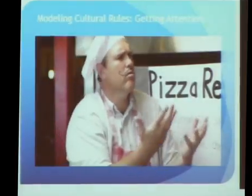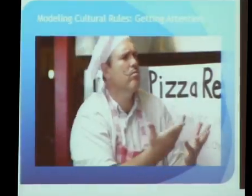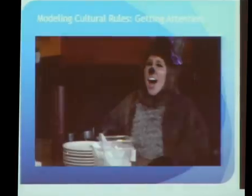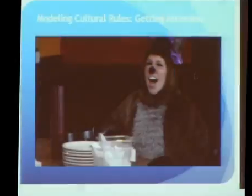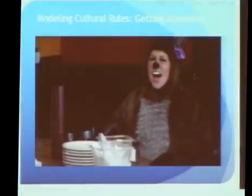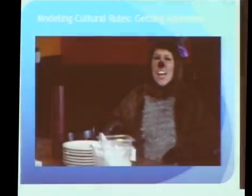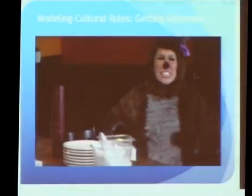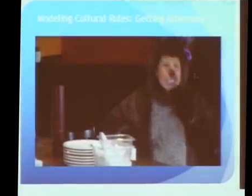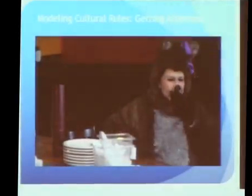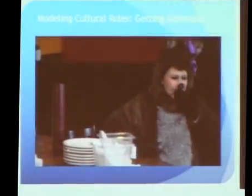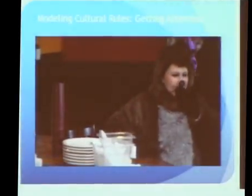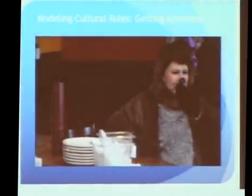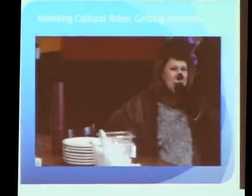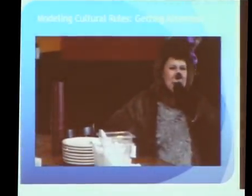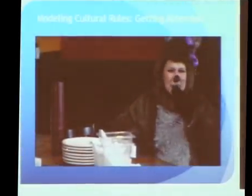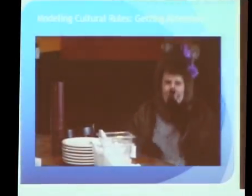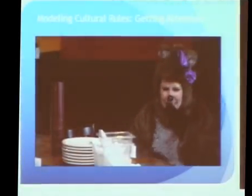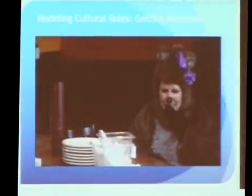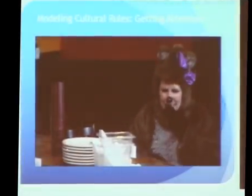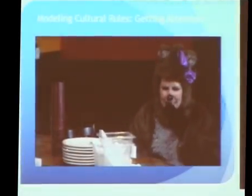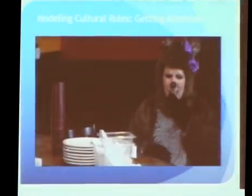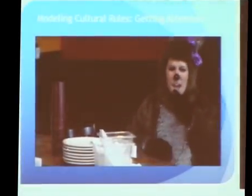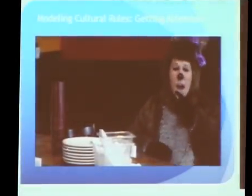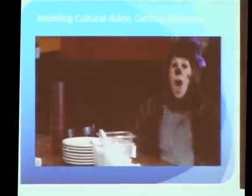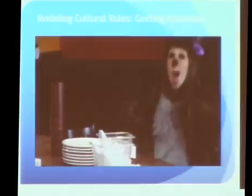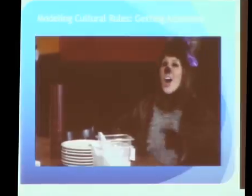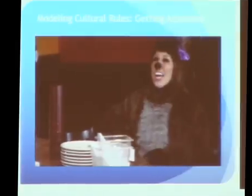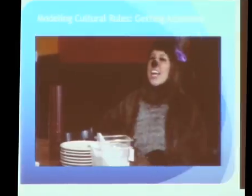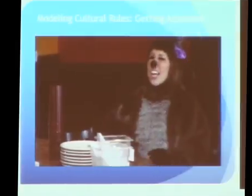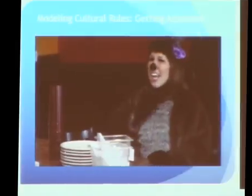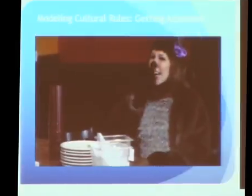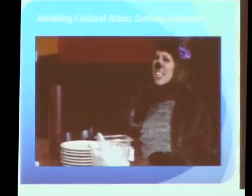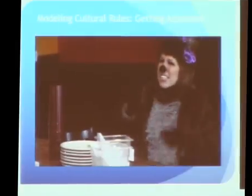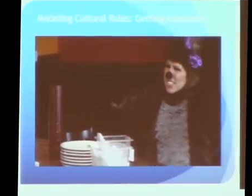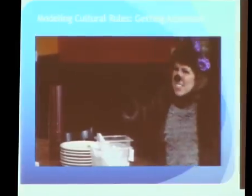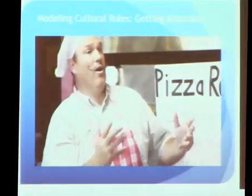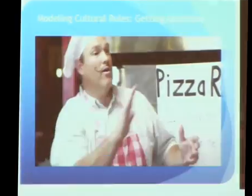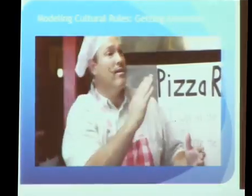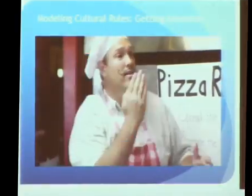Um, oh, yeah, I know.